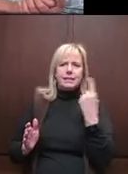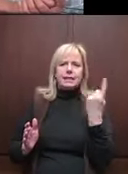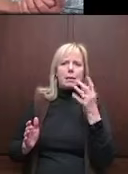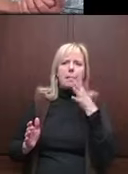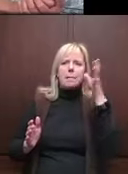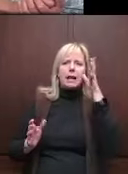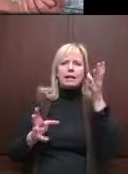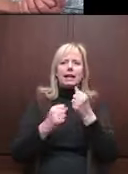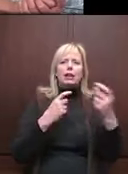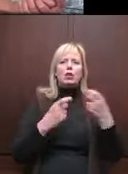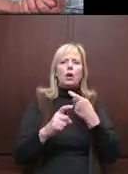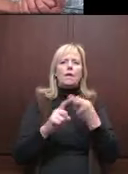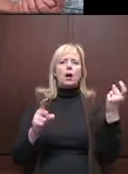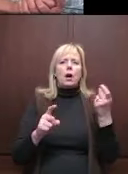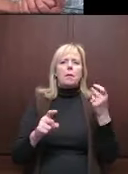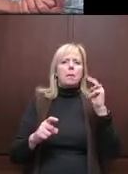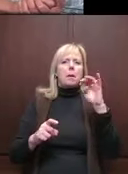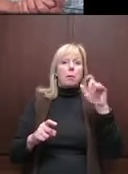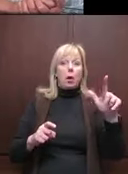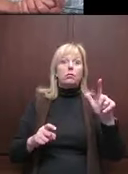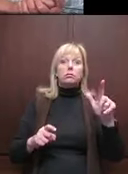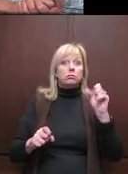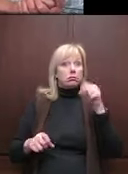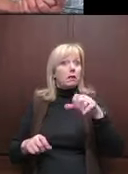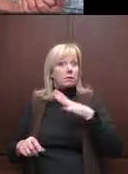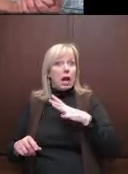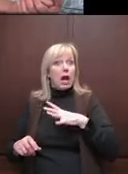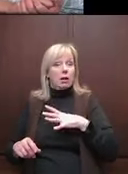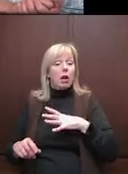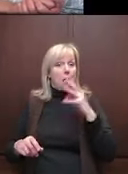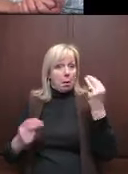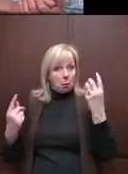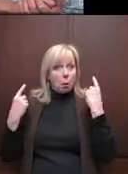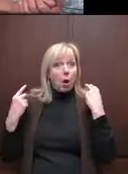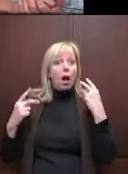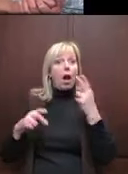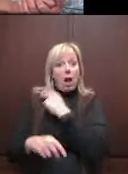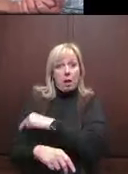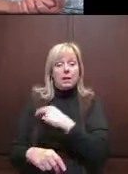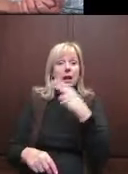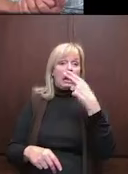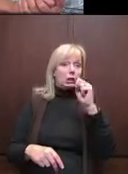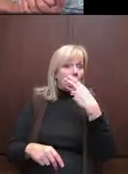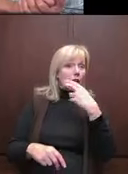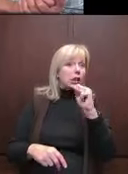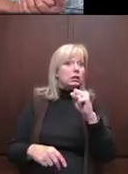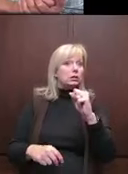from Bellevue Memorial. We are working with our partners in Memorial Hospital HS HS, Southern Illinois